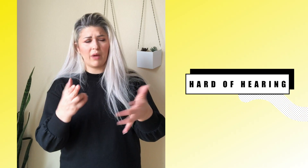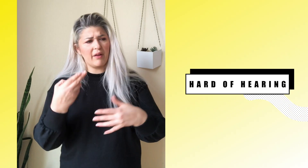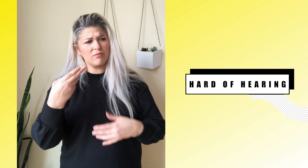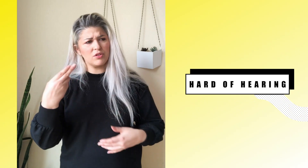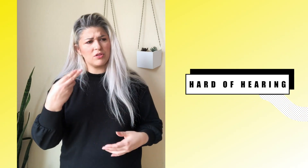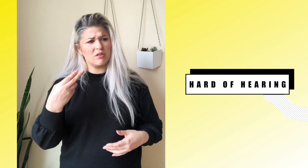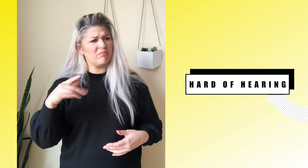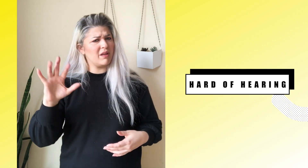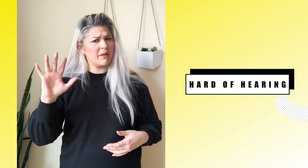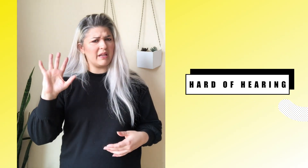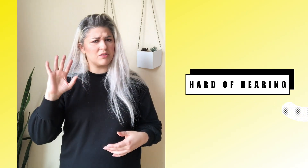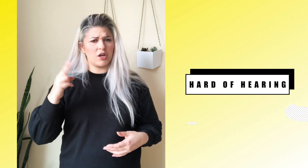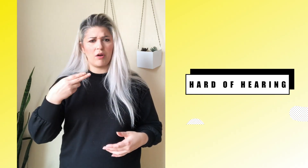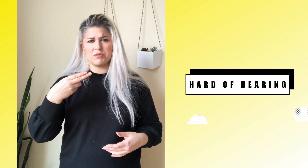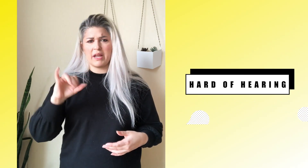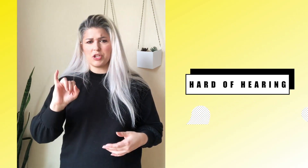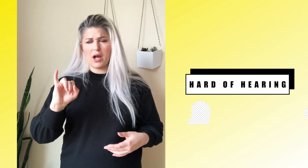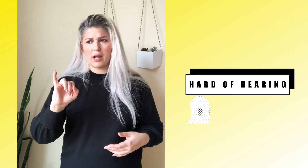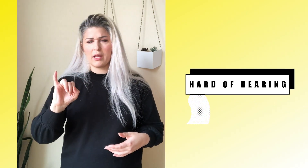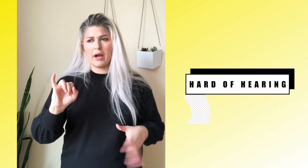Um, I use many, many years ago I was HII,